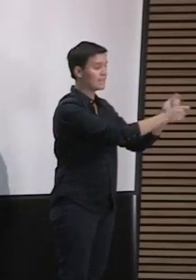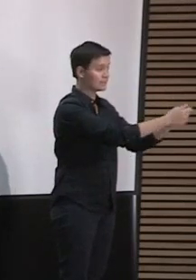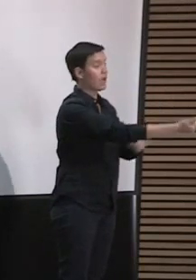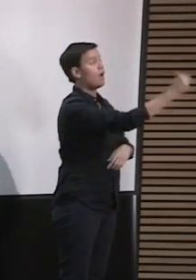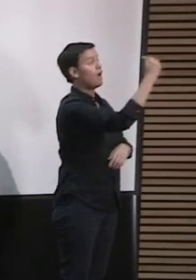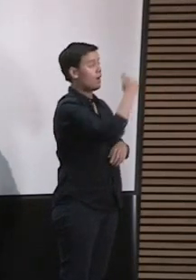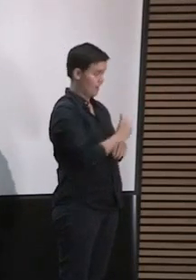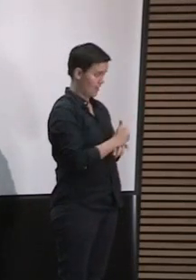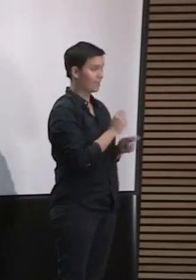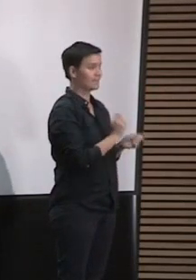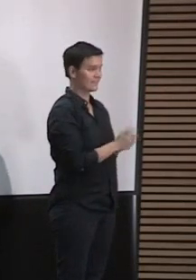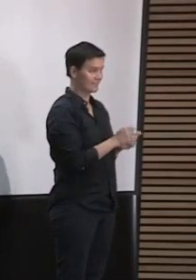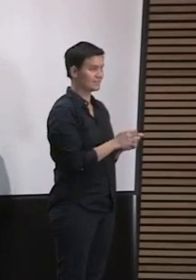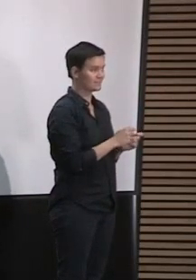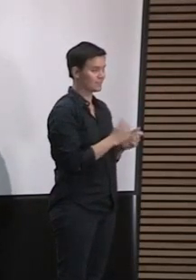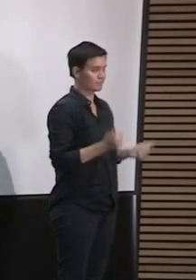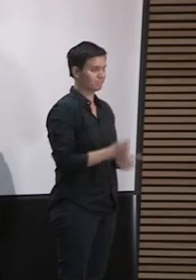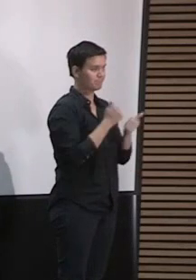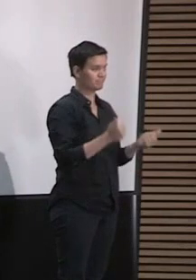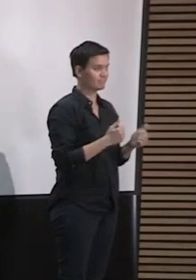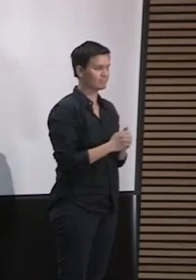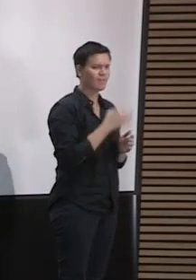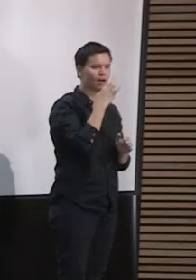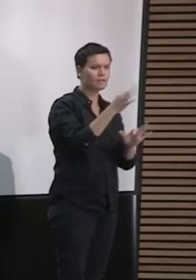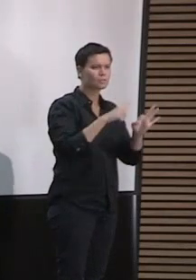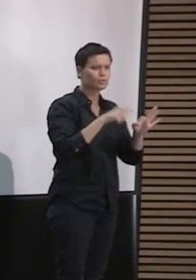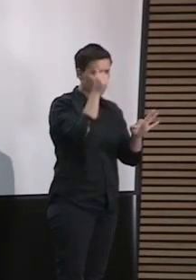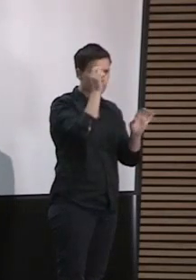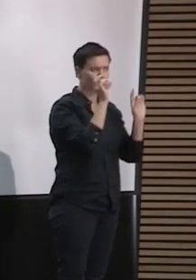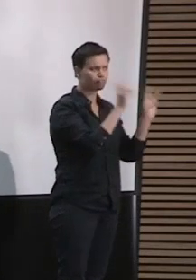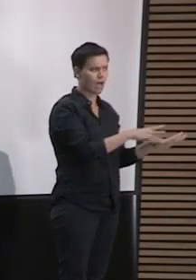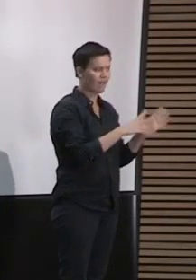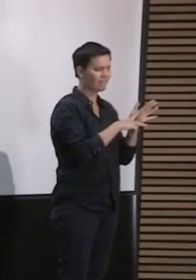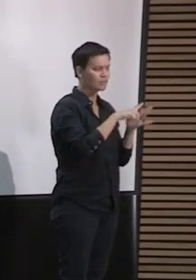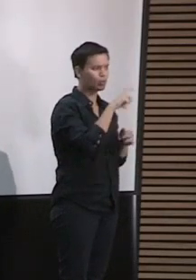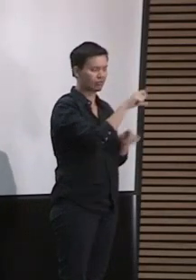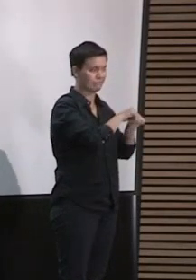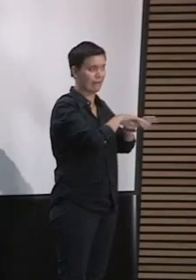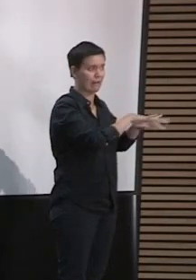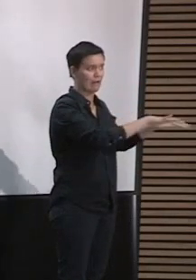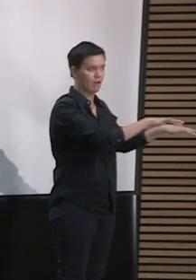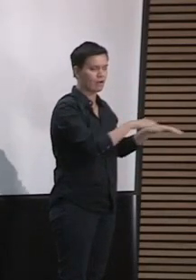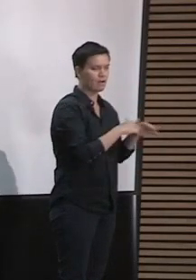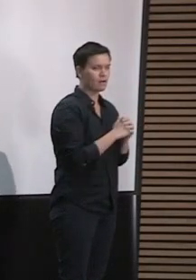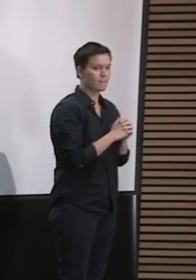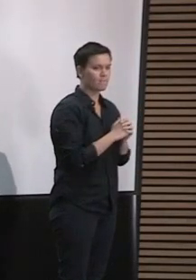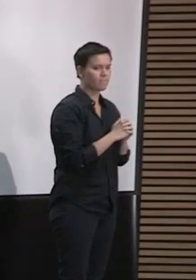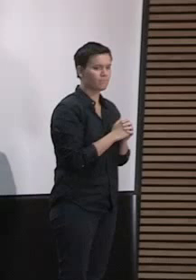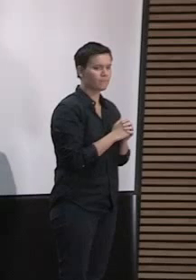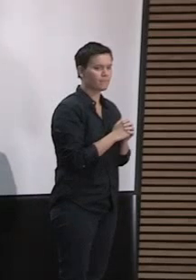tested a significant number of times. Not just in there but in the destination and return routes as well. Security was obviously a major issue in the